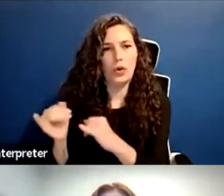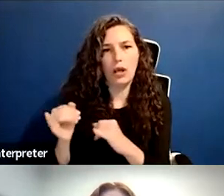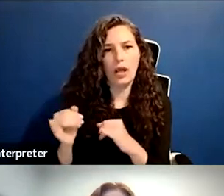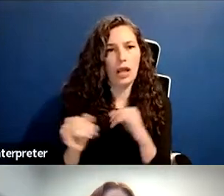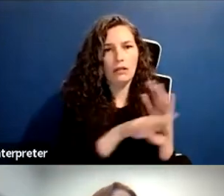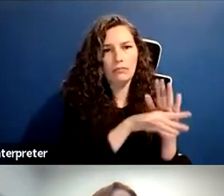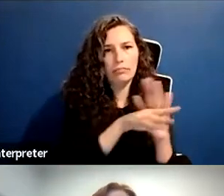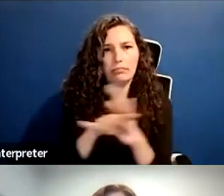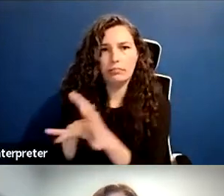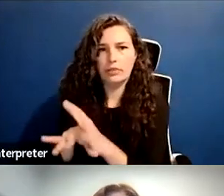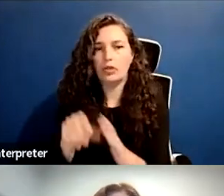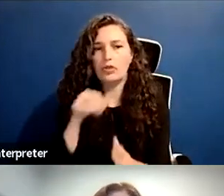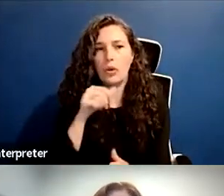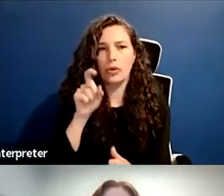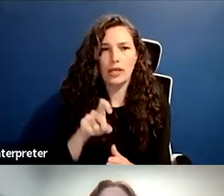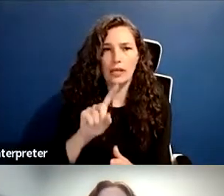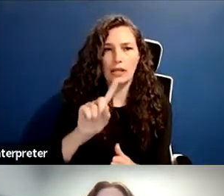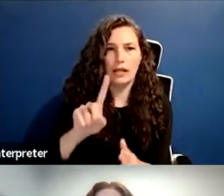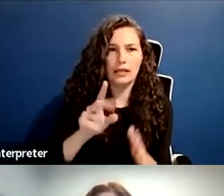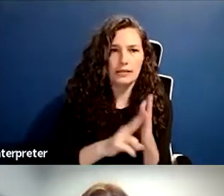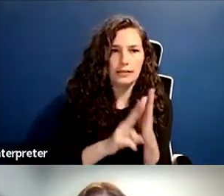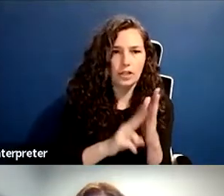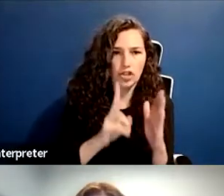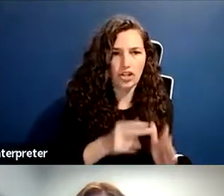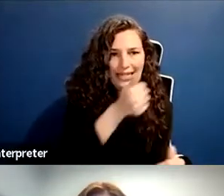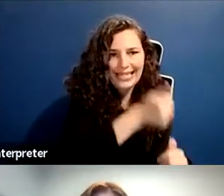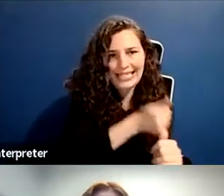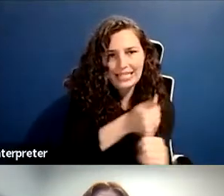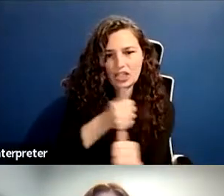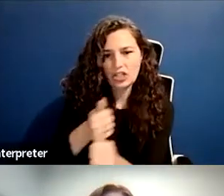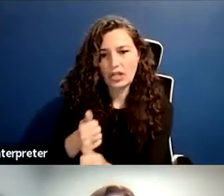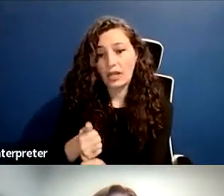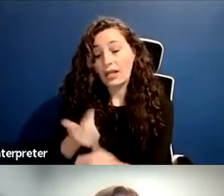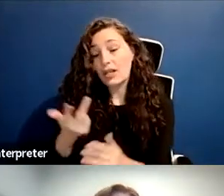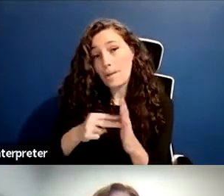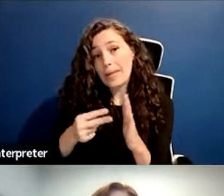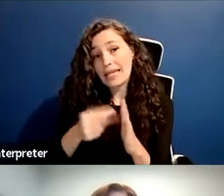Which means that if the podcast is covered, the ads can be covered. And this is a really big deal.